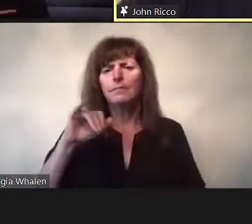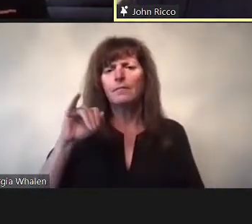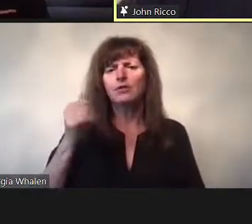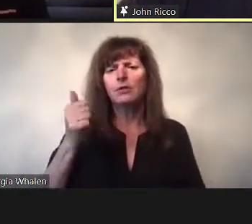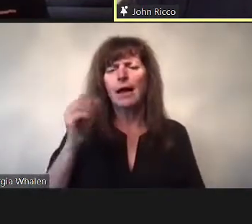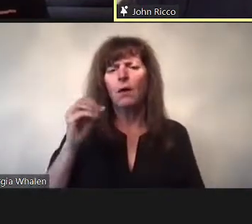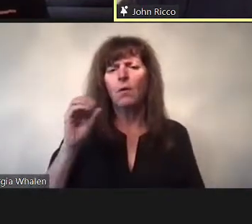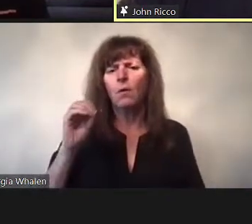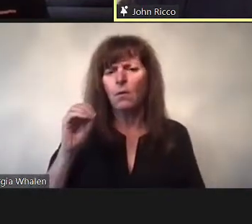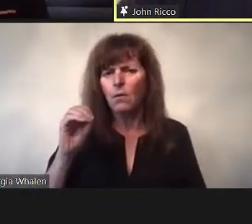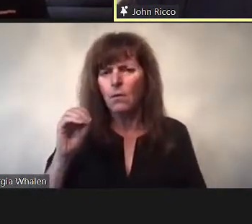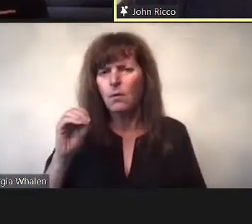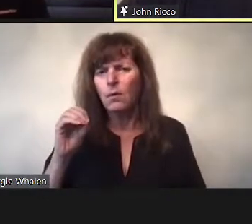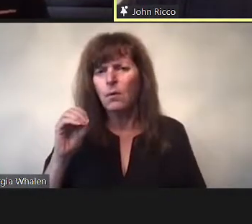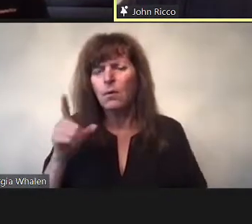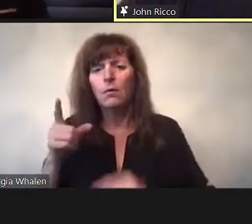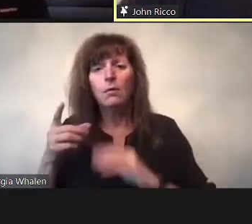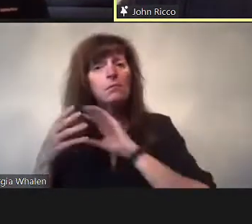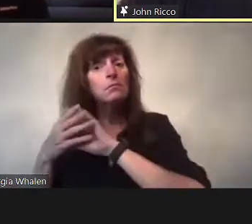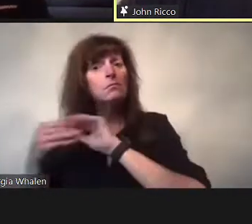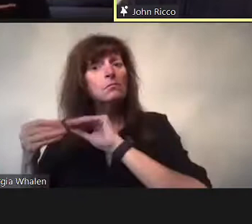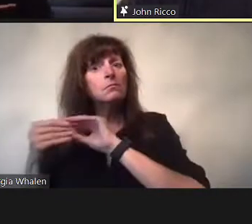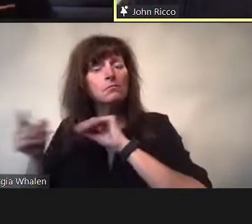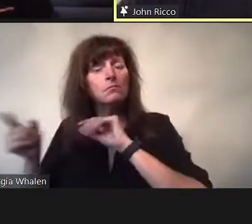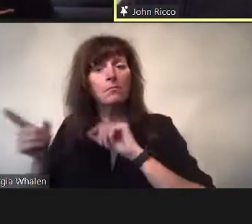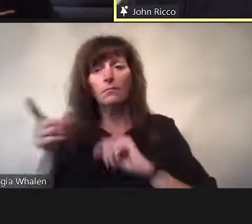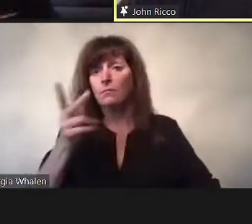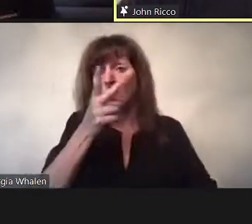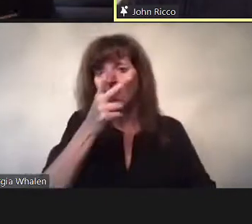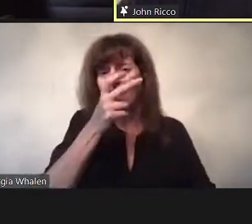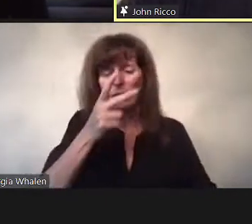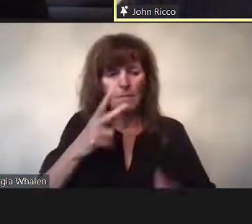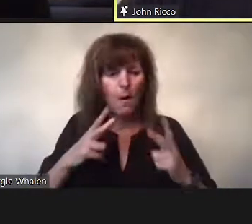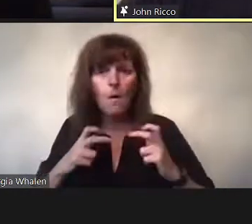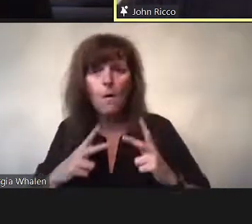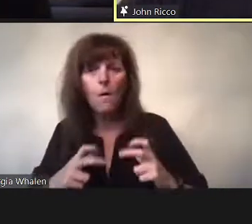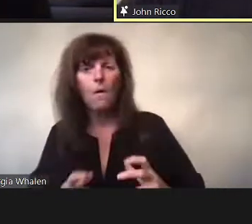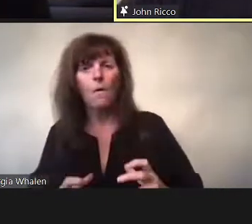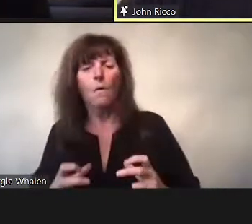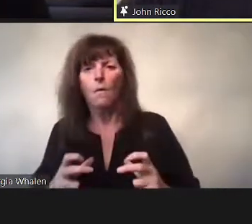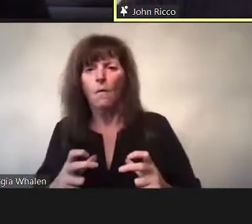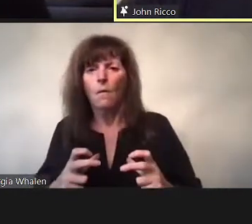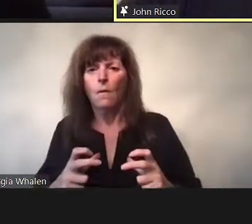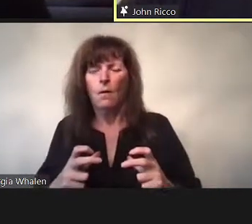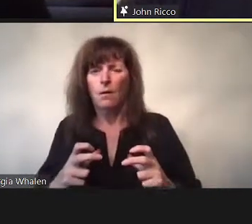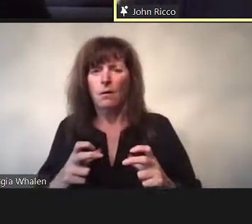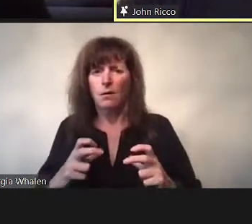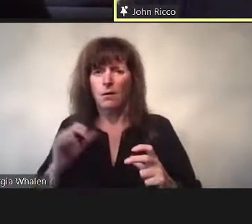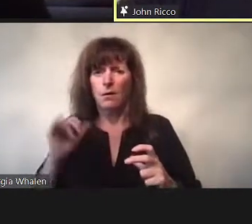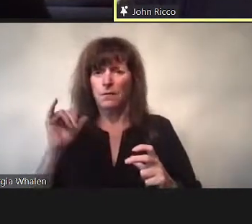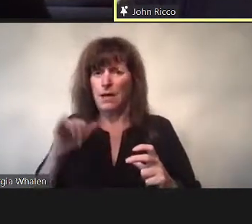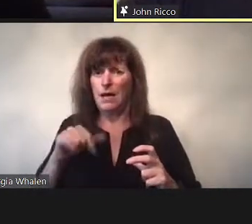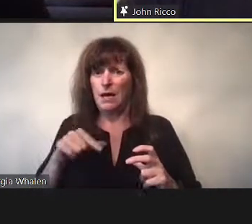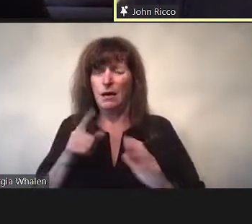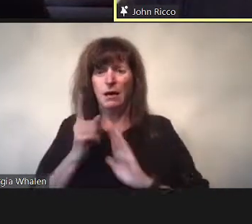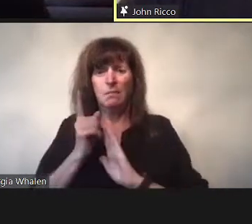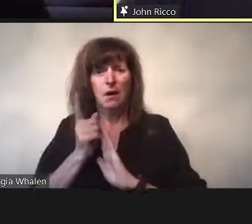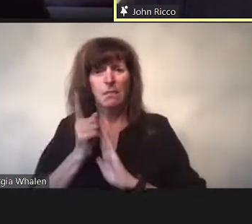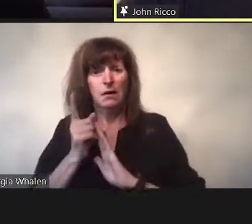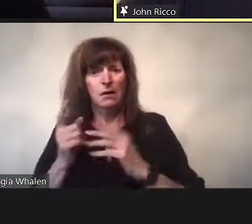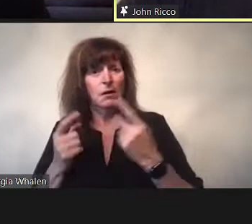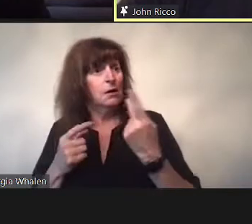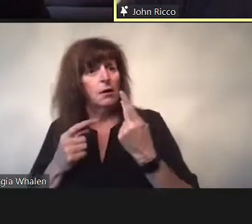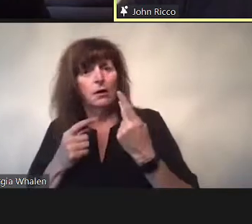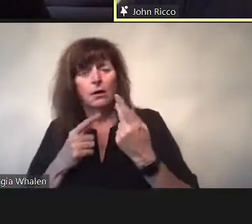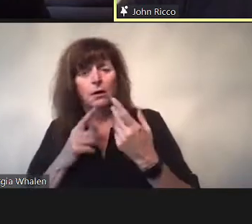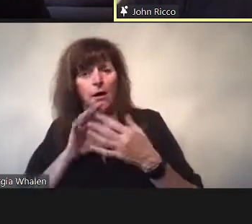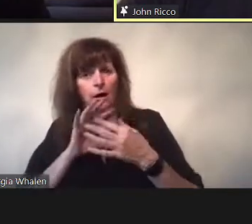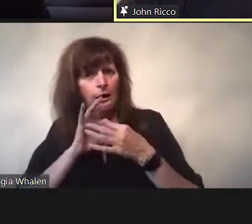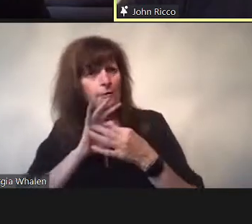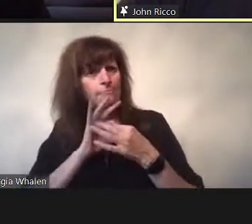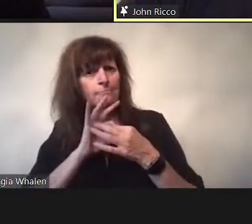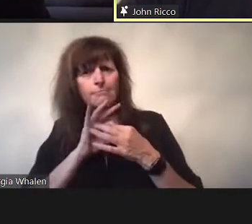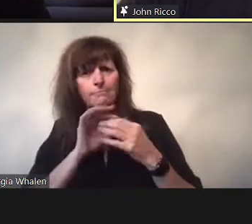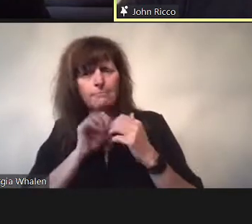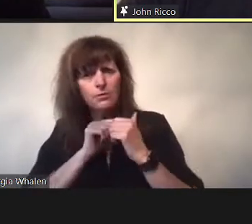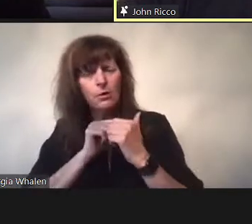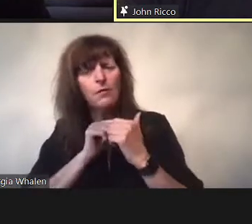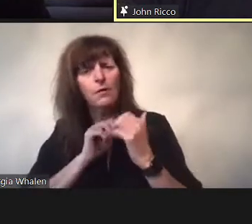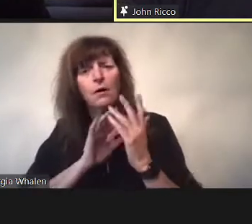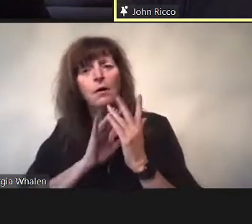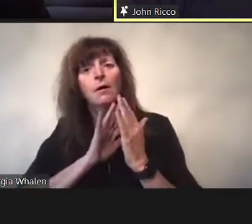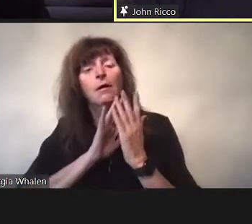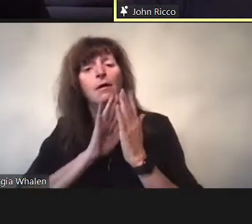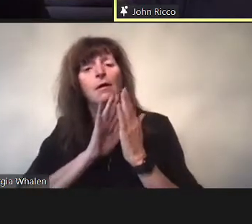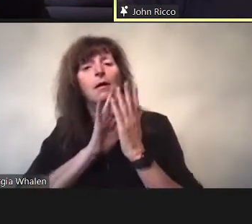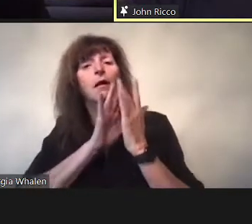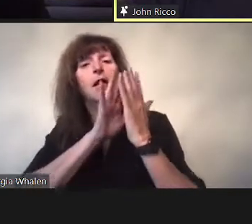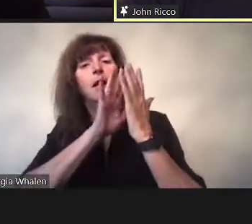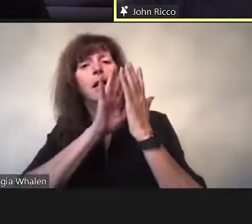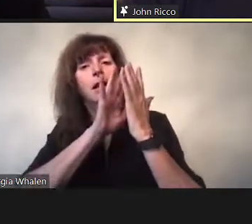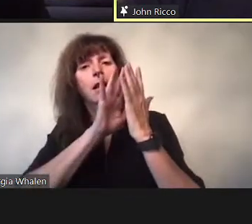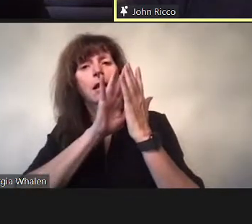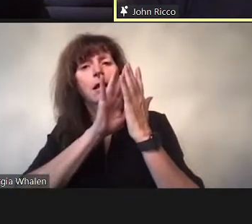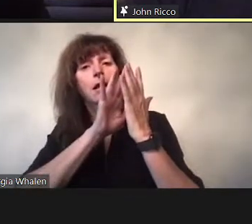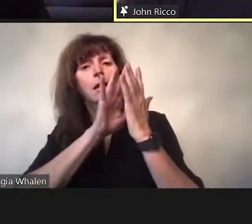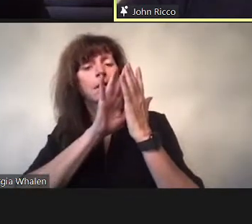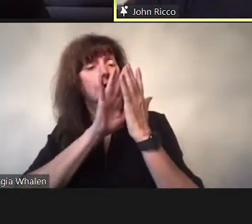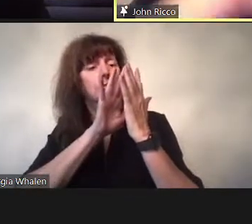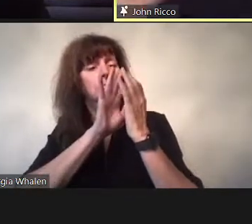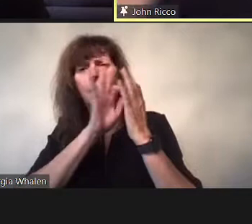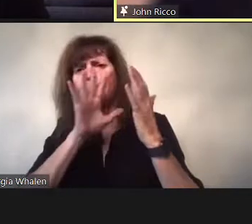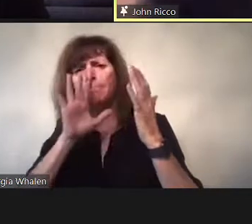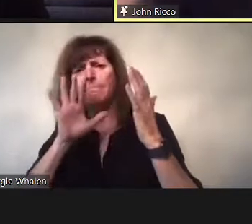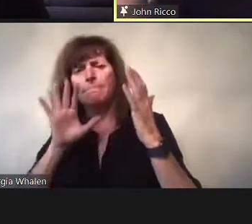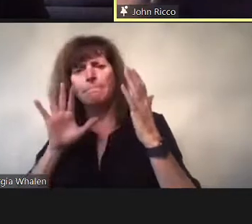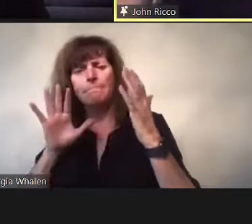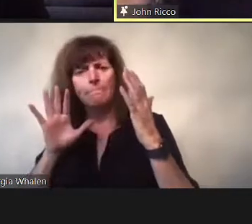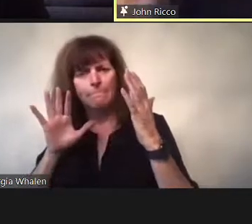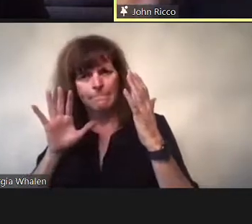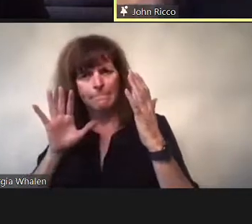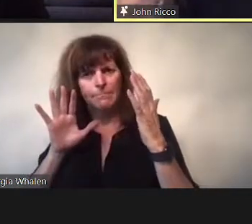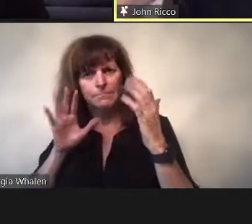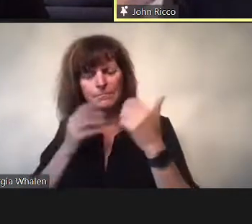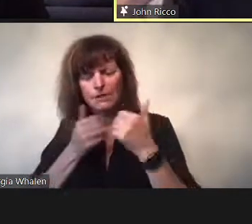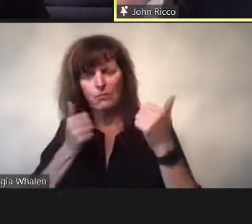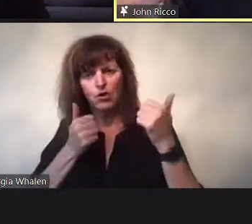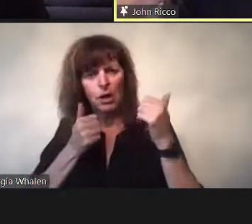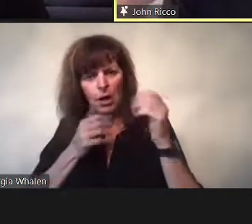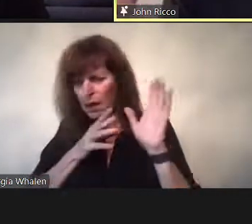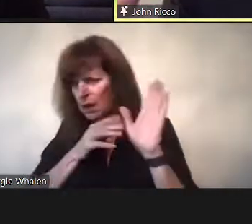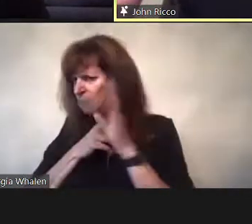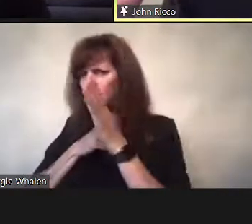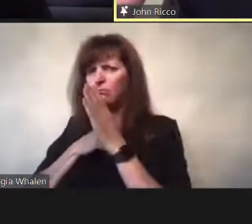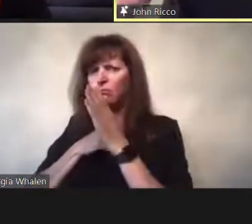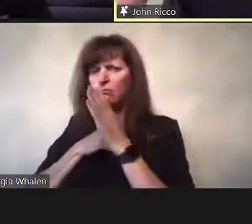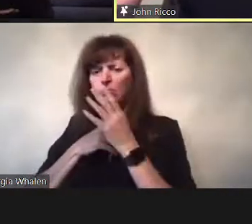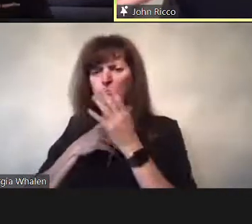There is a paradox at the heart of promiscuity which is that it’s very exclusive.